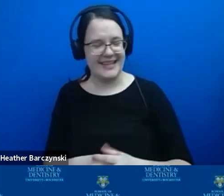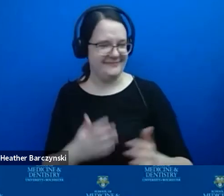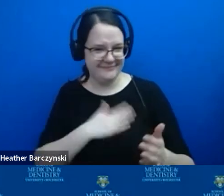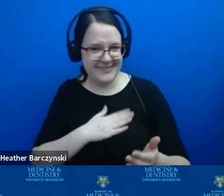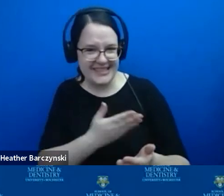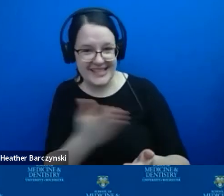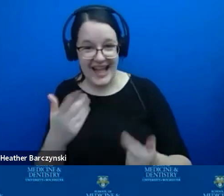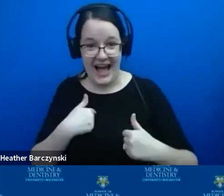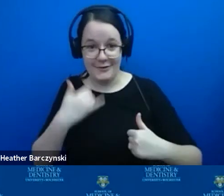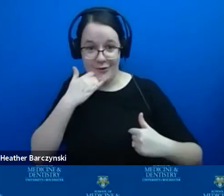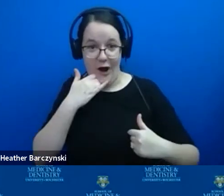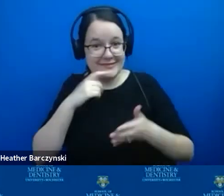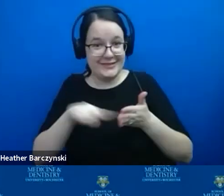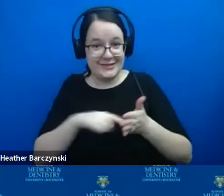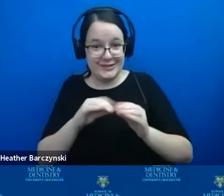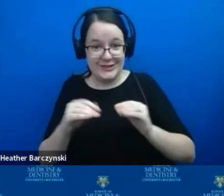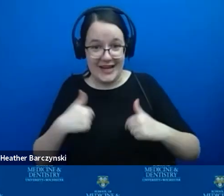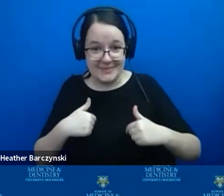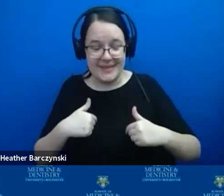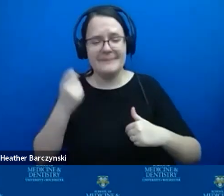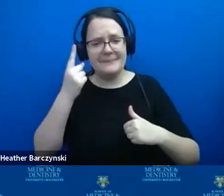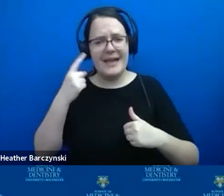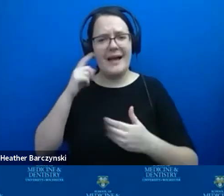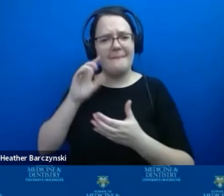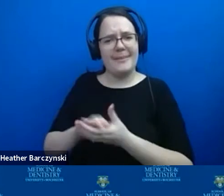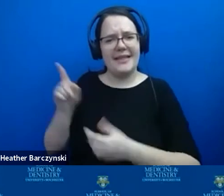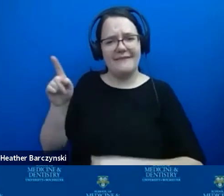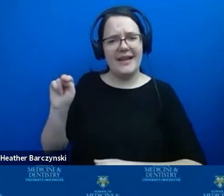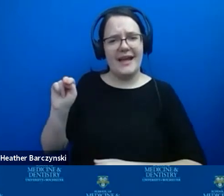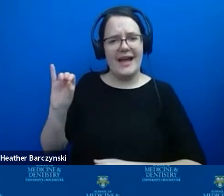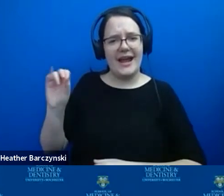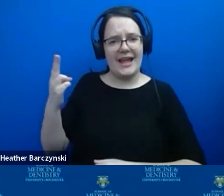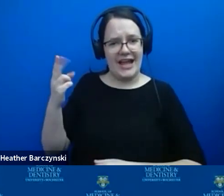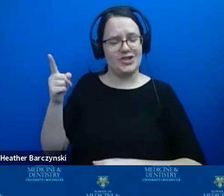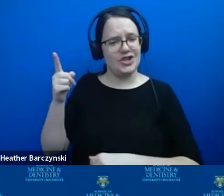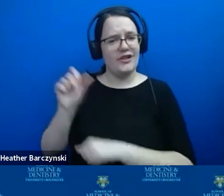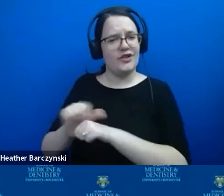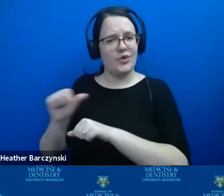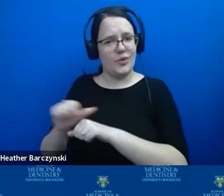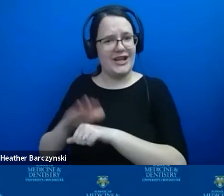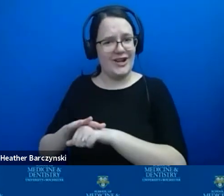i'm wrong but i believe the nih is working on a on a pan corona virus vaccine so one that would